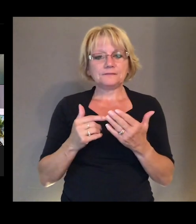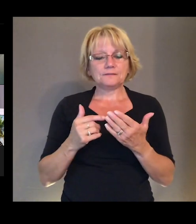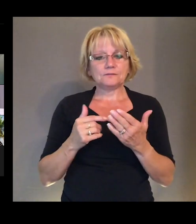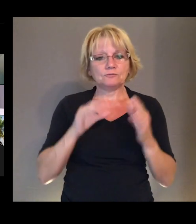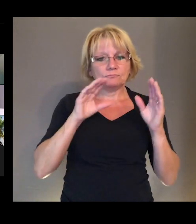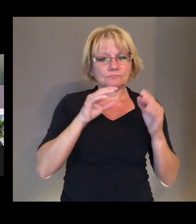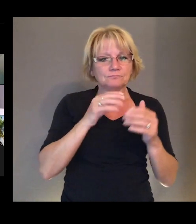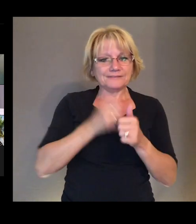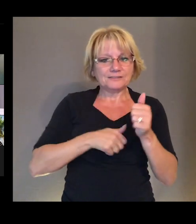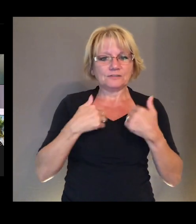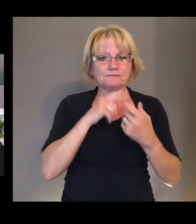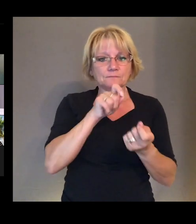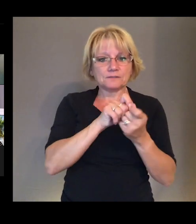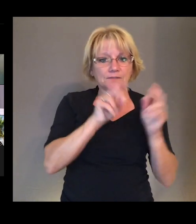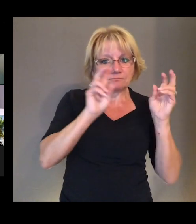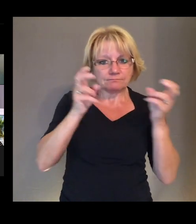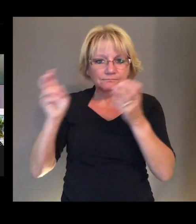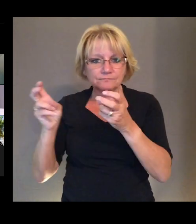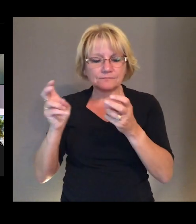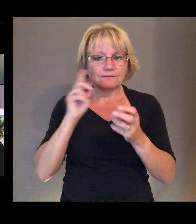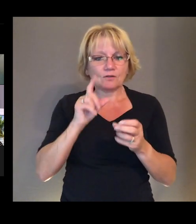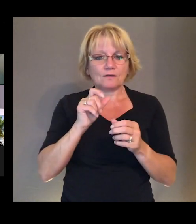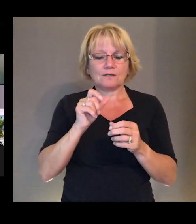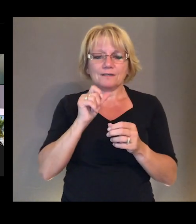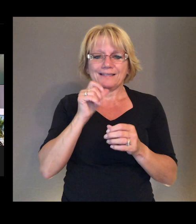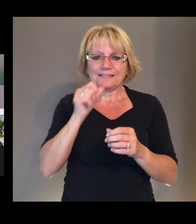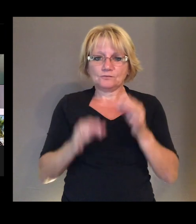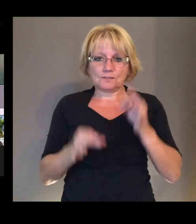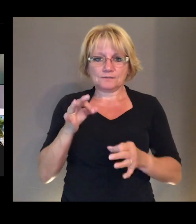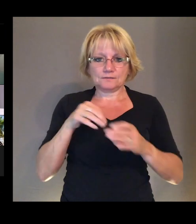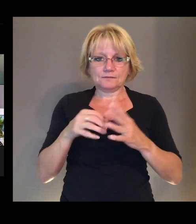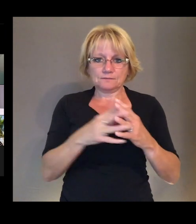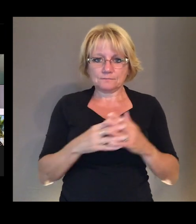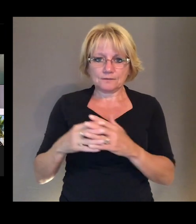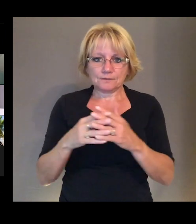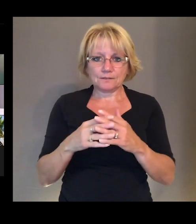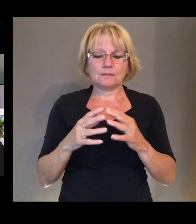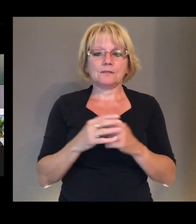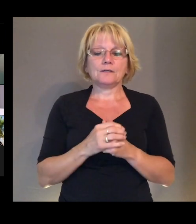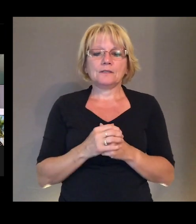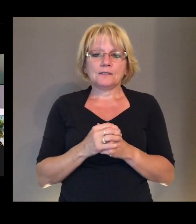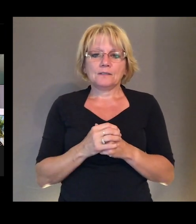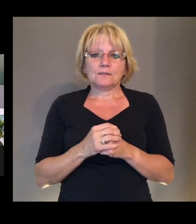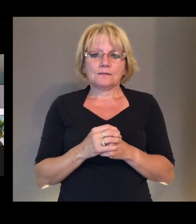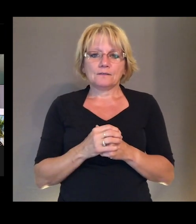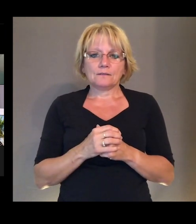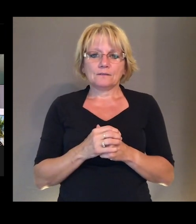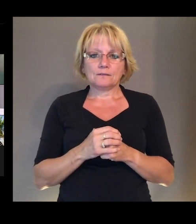that really talk about specific injustices in America. And so we've created this, we've started doing this.